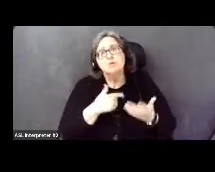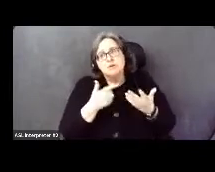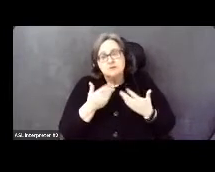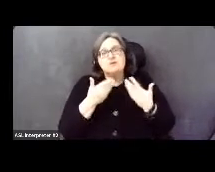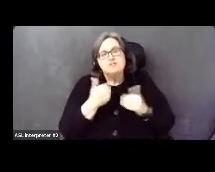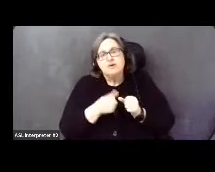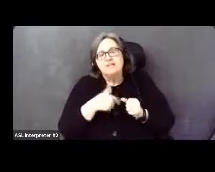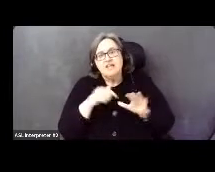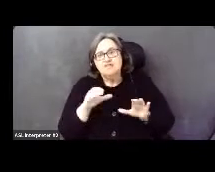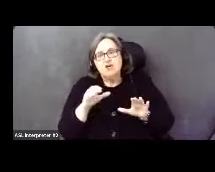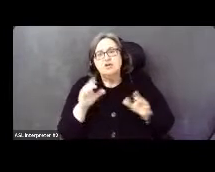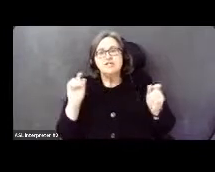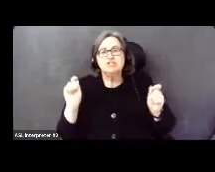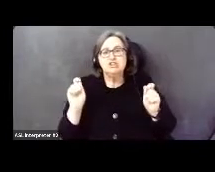thing I've done has changed a little